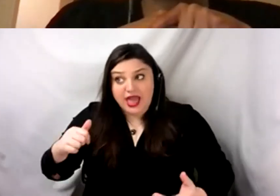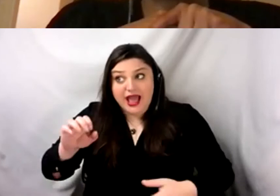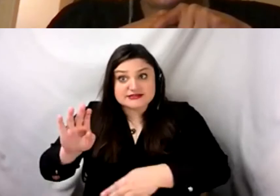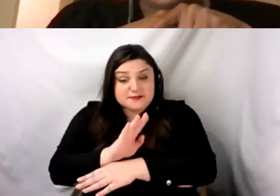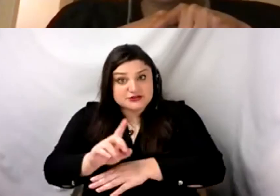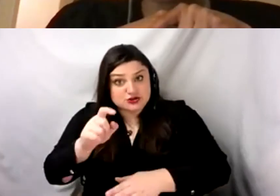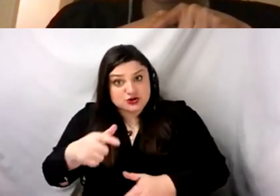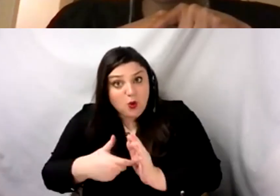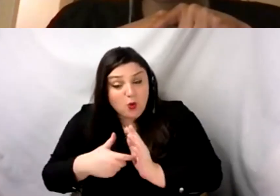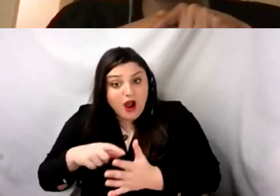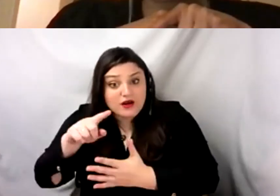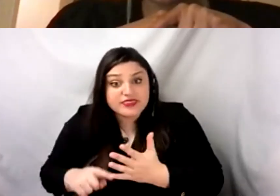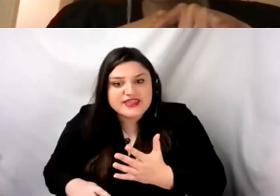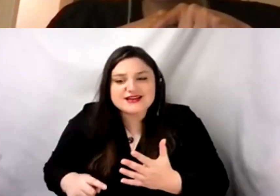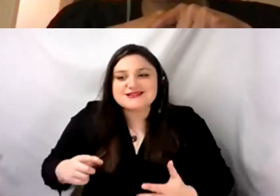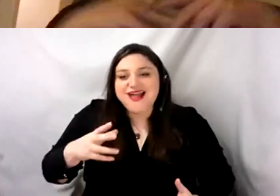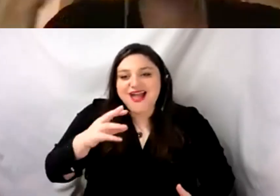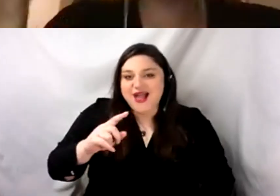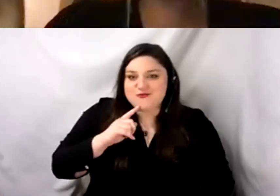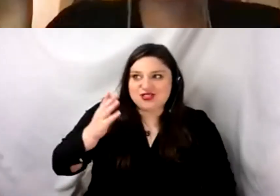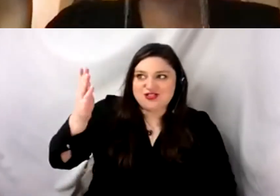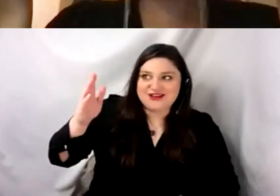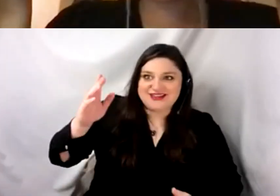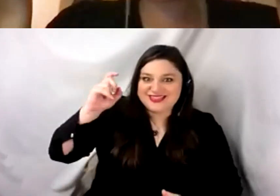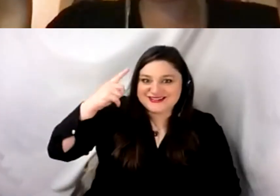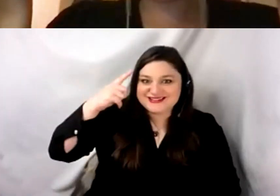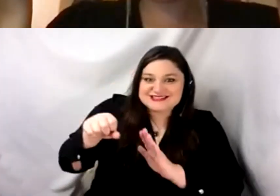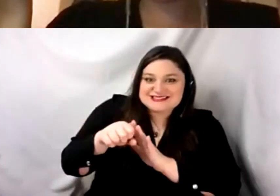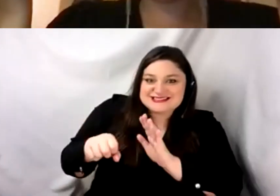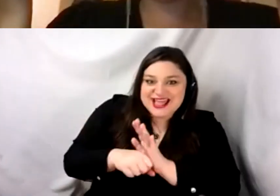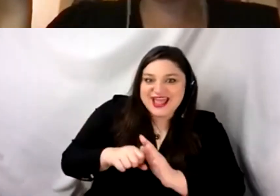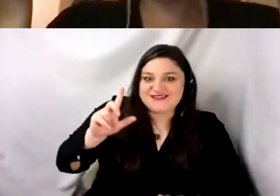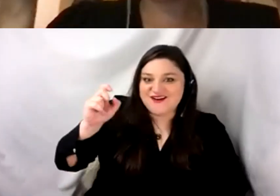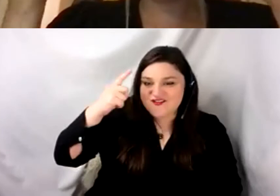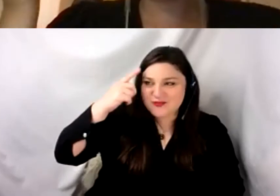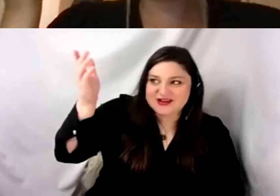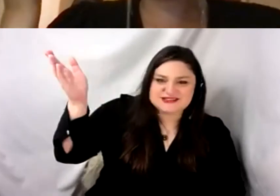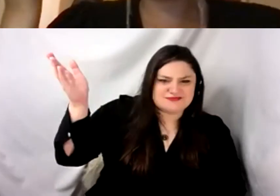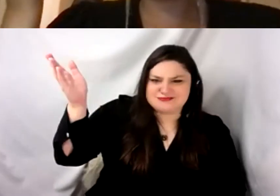saying you have not have to come up with a good system to prove people's